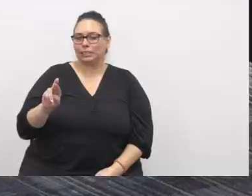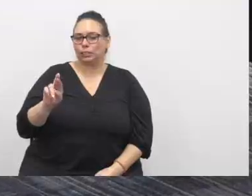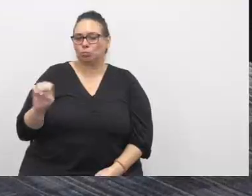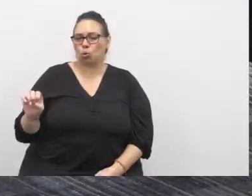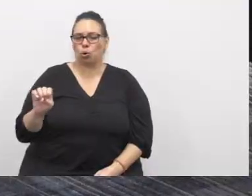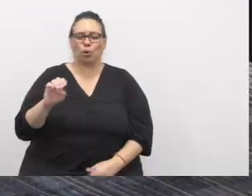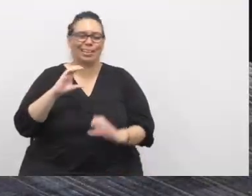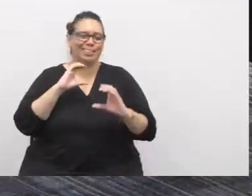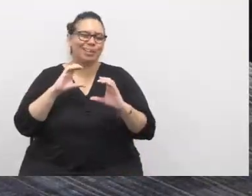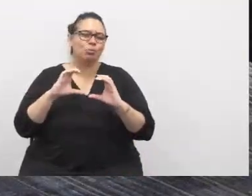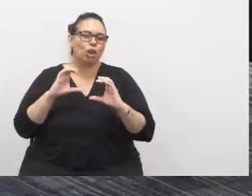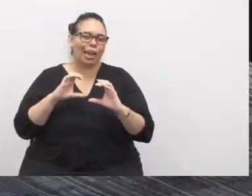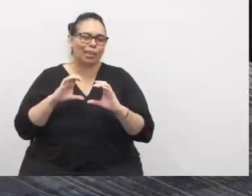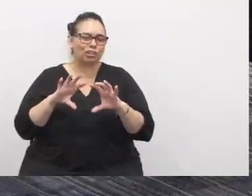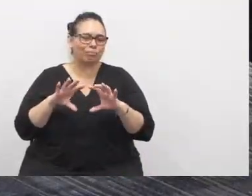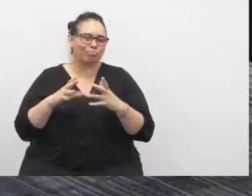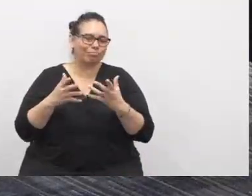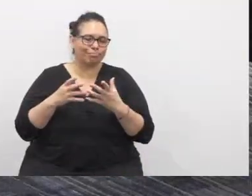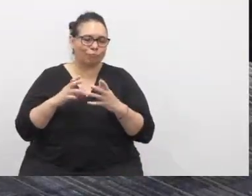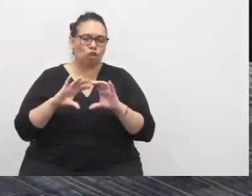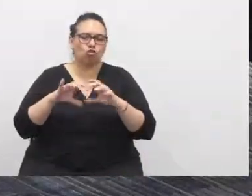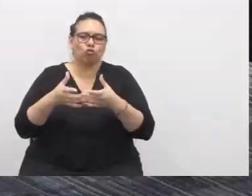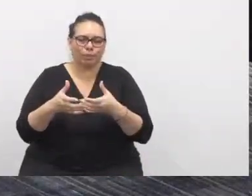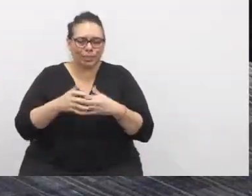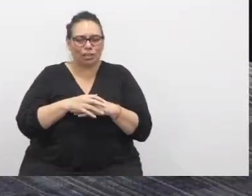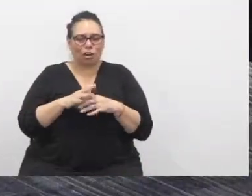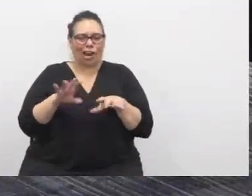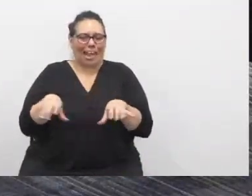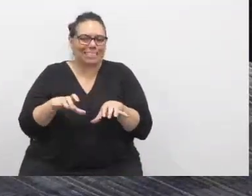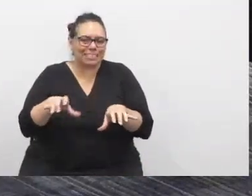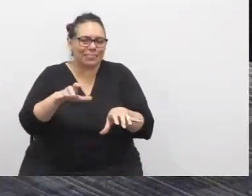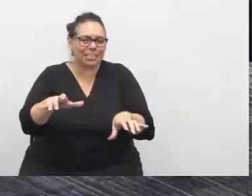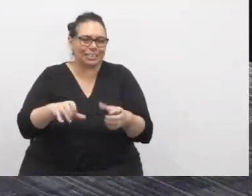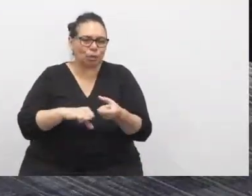like a little activity that might support sense of belonging in this case